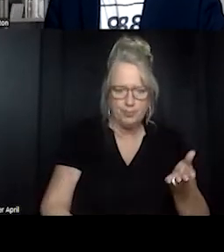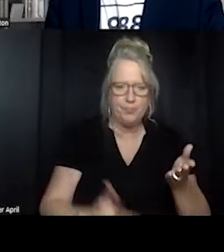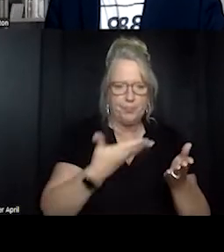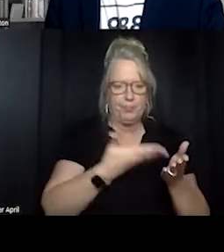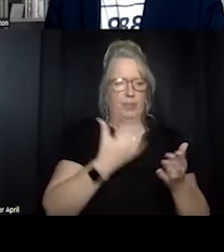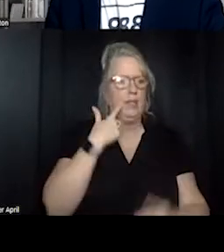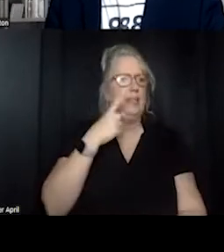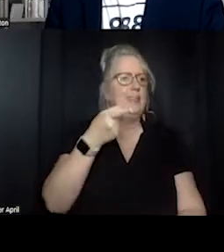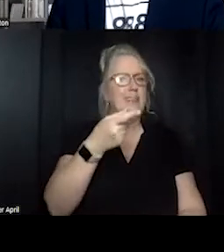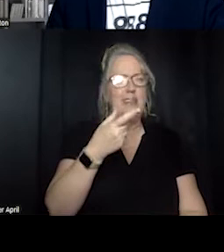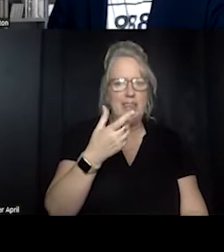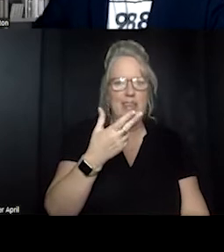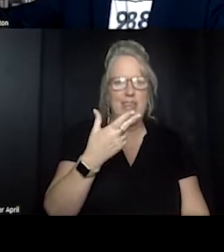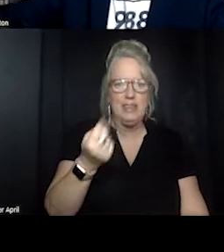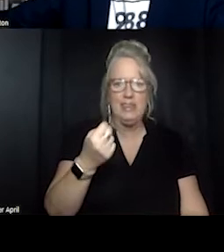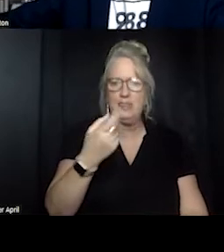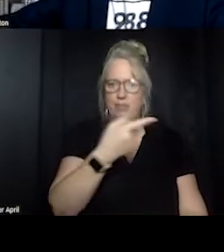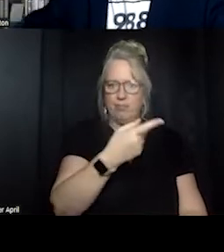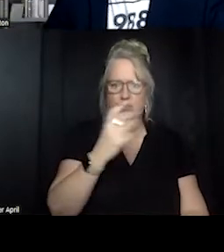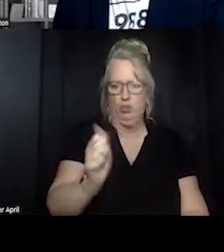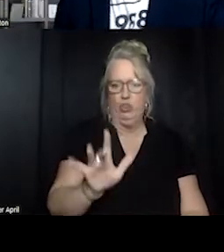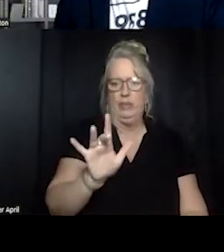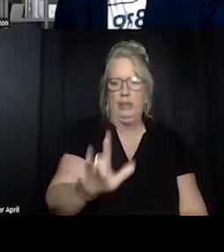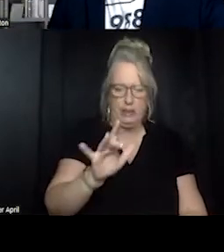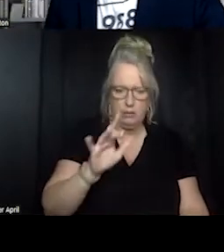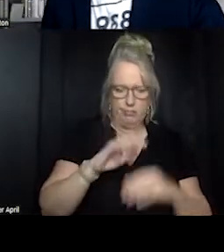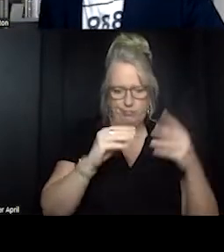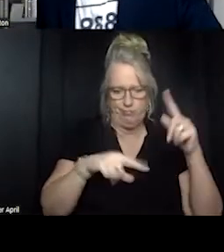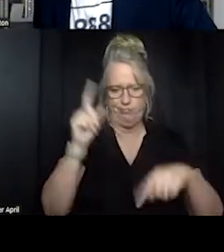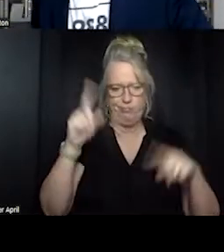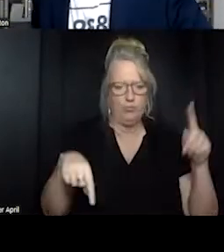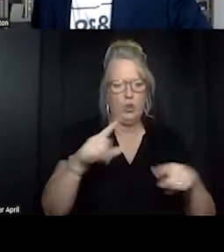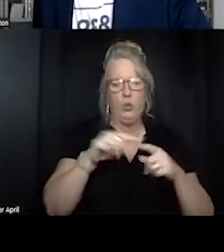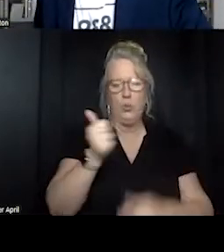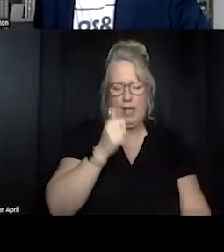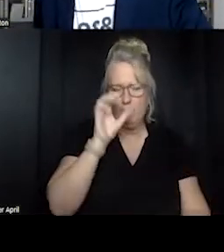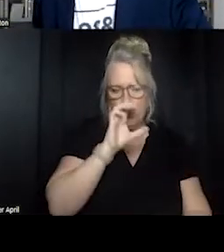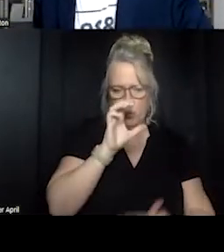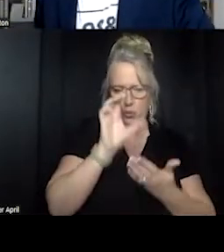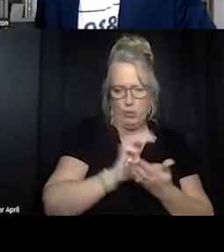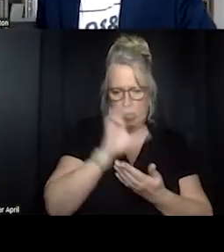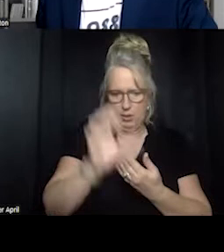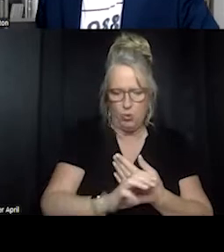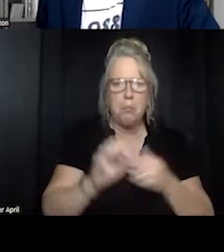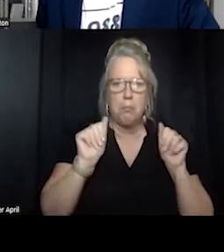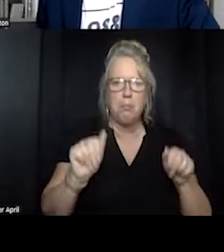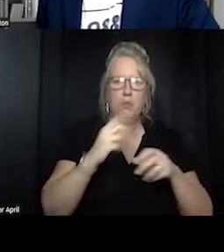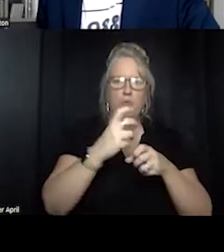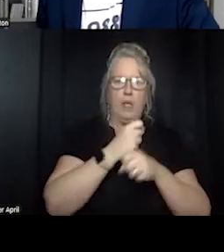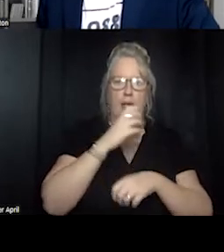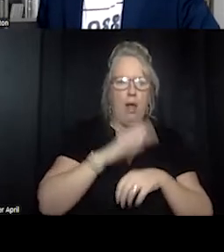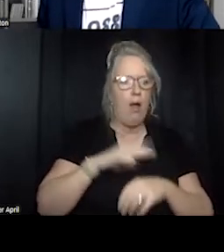LOST IT, CLICK ON THESE, WHETHER GOOGLE, OUTLOOK, YOU CAN GET ON THE NEWSLETTER. IF YOU ARE NOT.